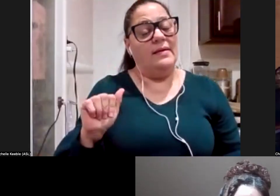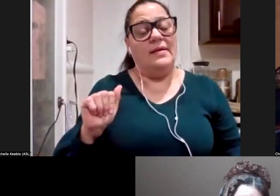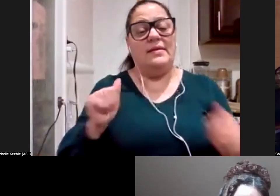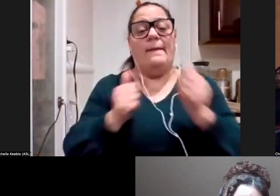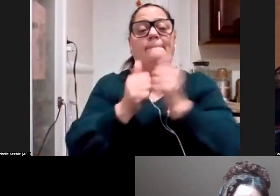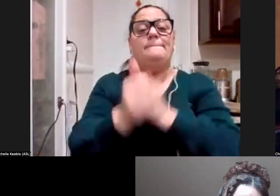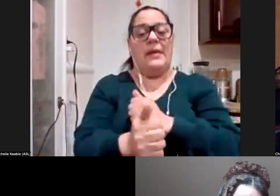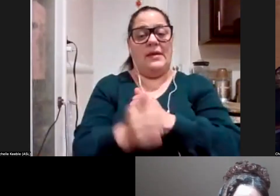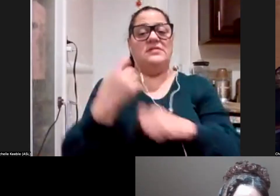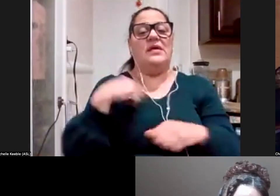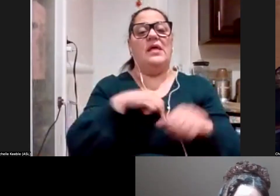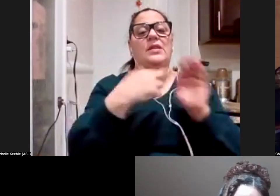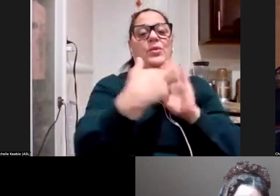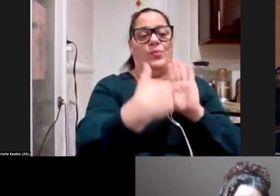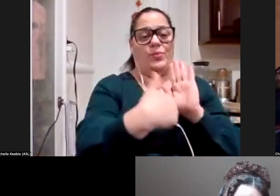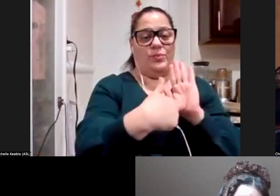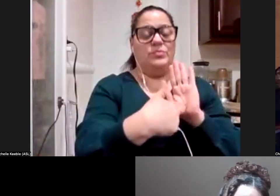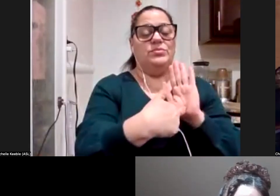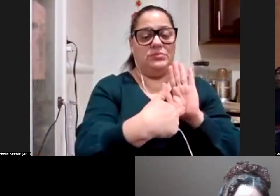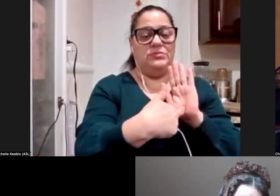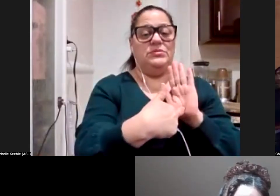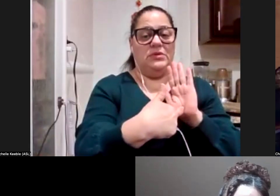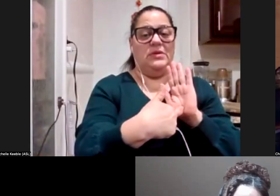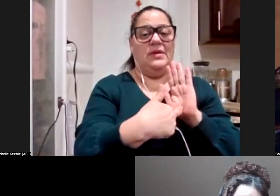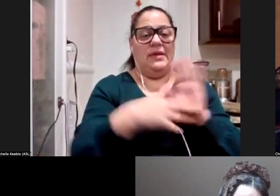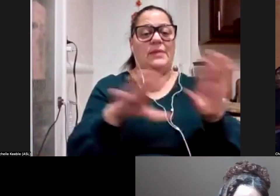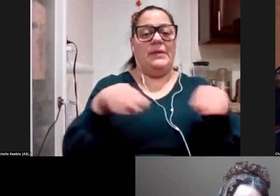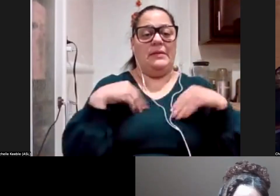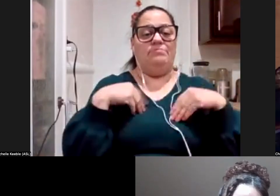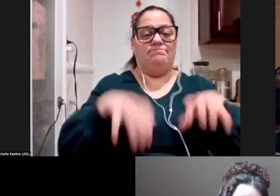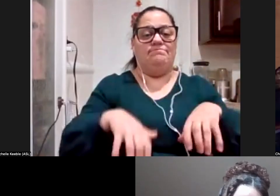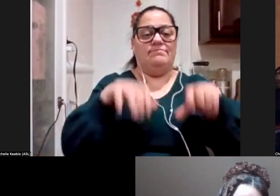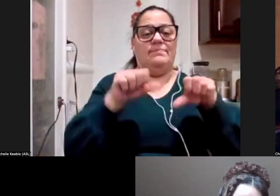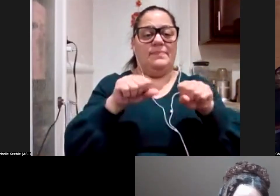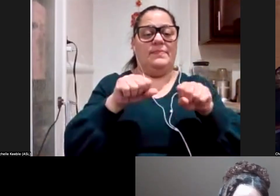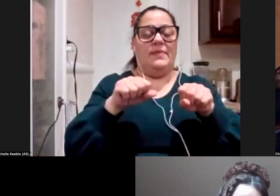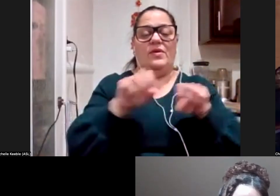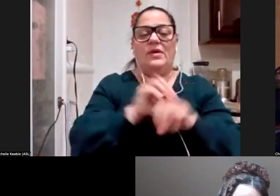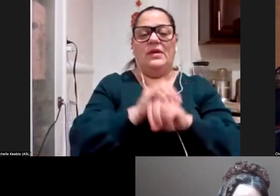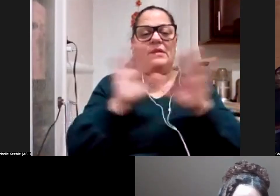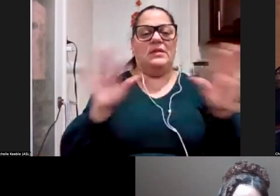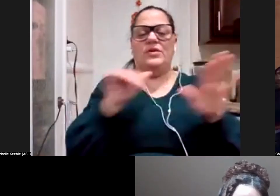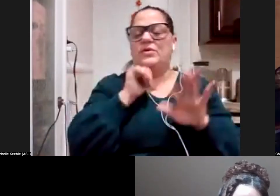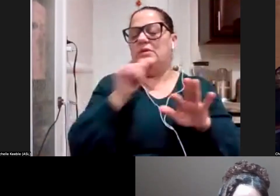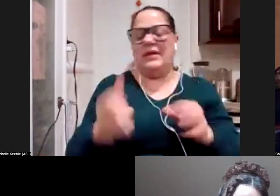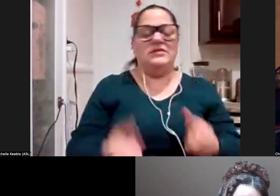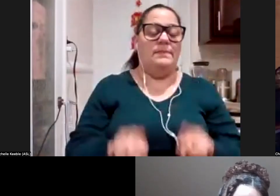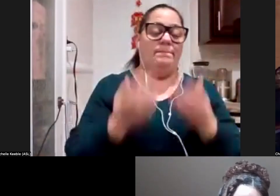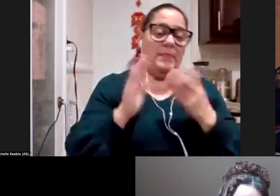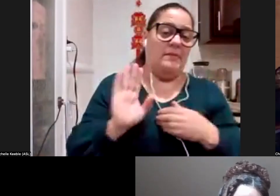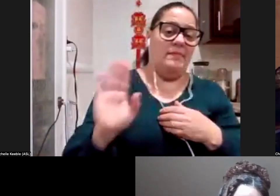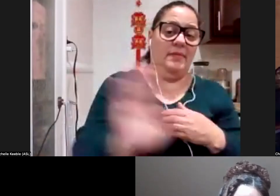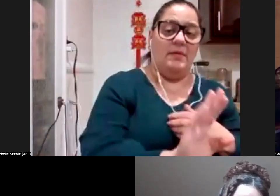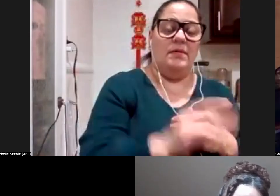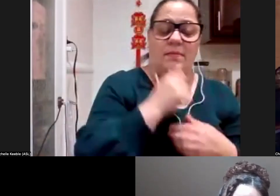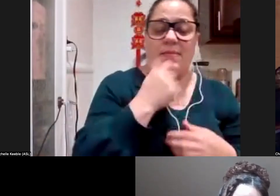the rules had not yet been adopted and it wasn't clear I think to many of them that by definition